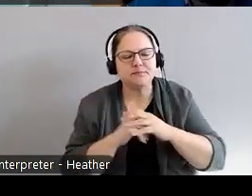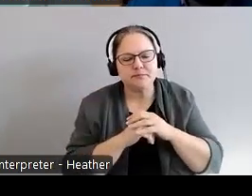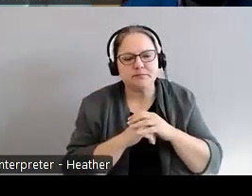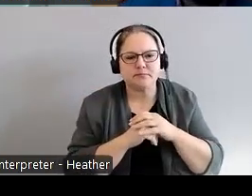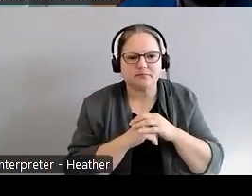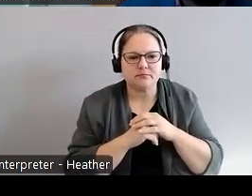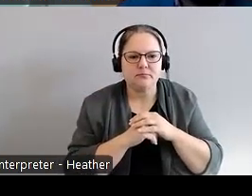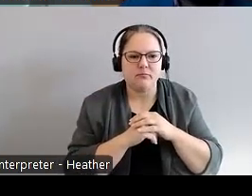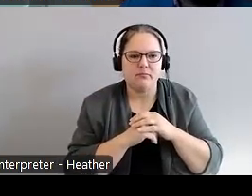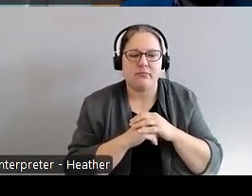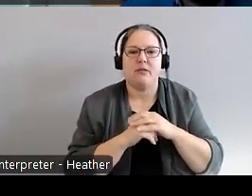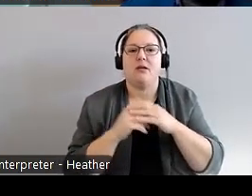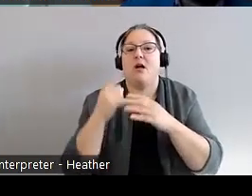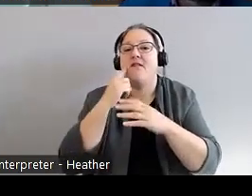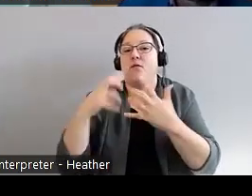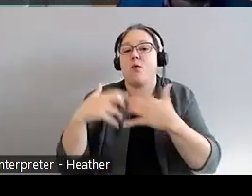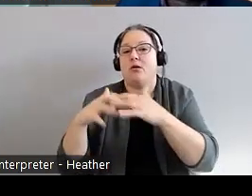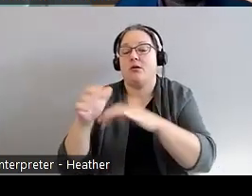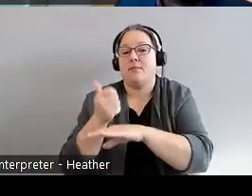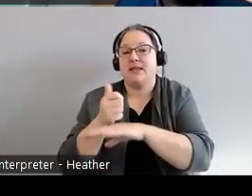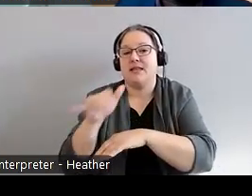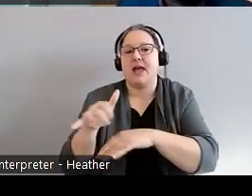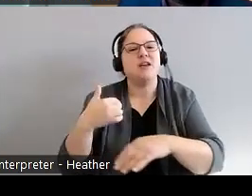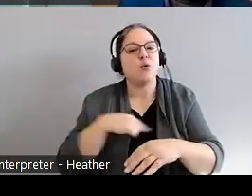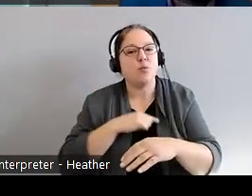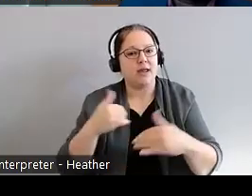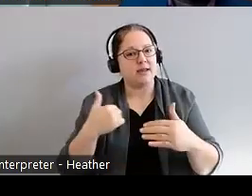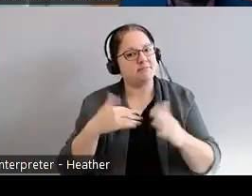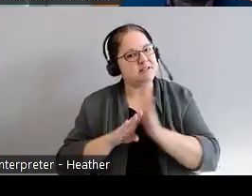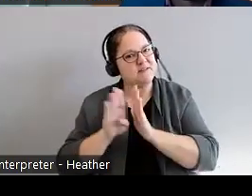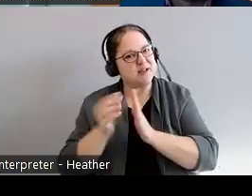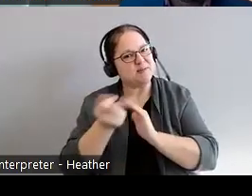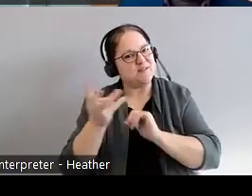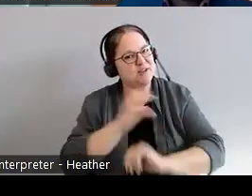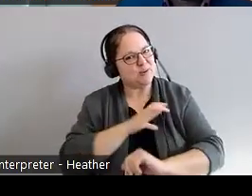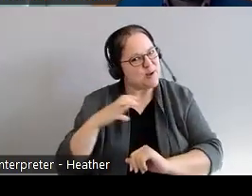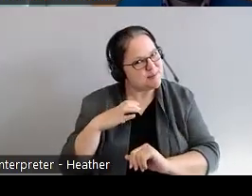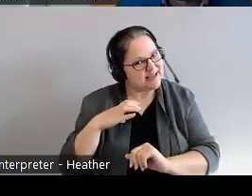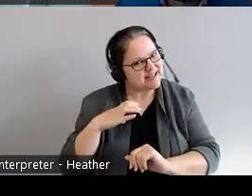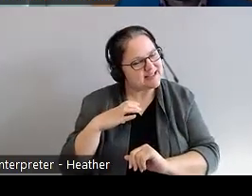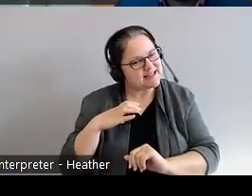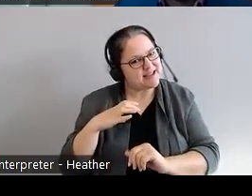in creating the PQ uh we came up with some committees um who were going to sort of inform